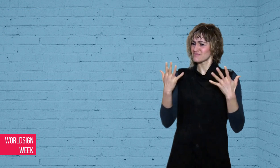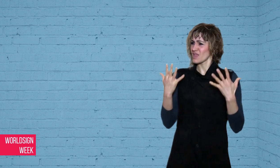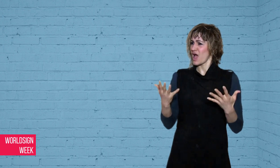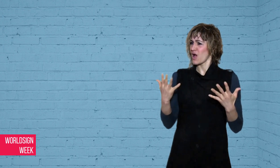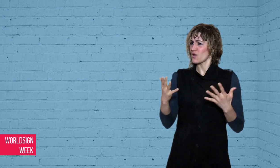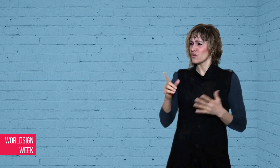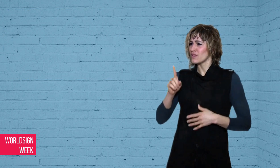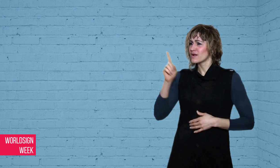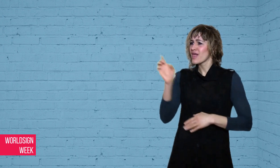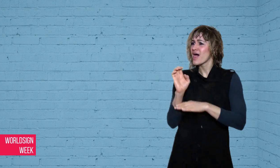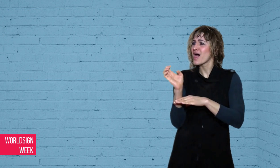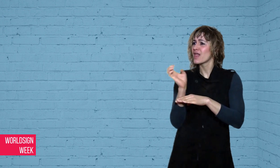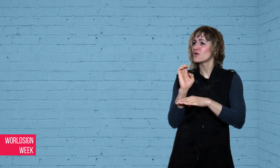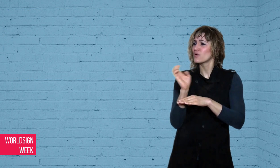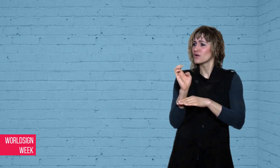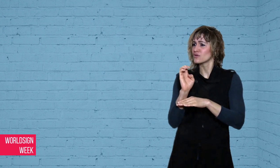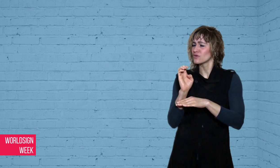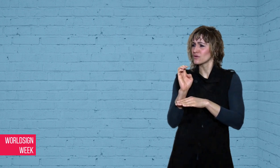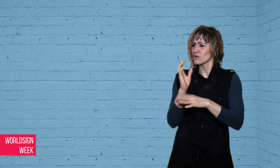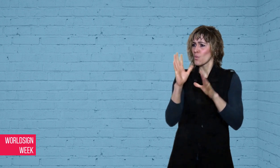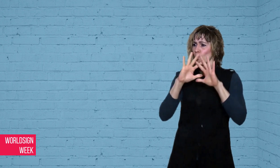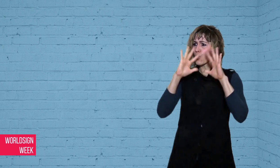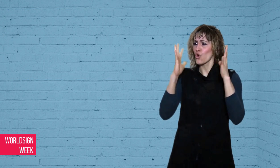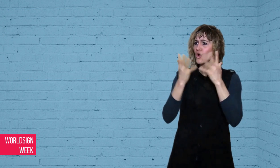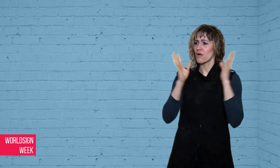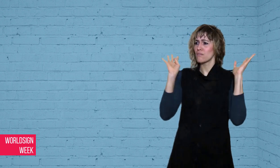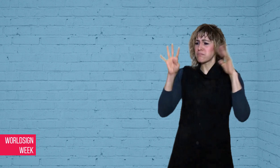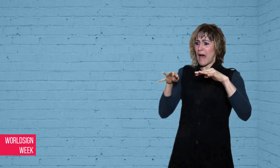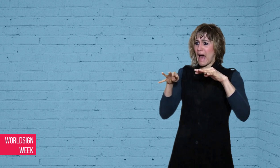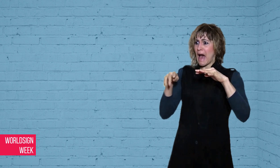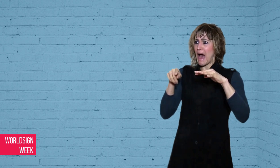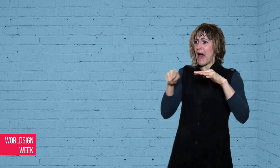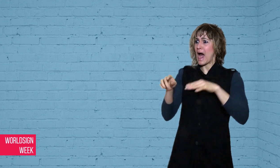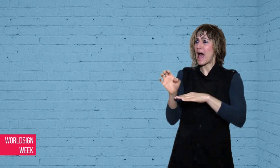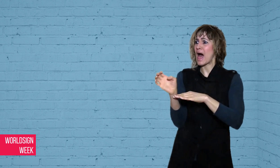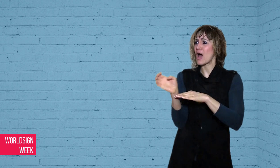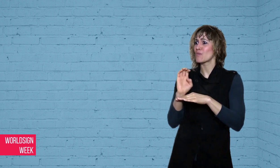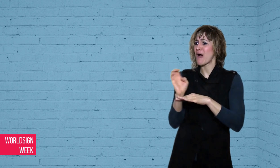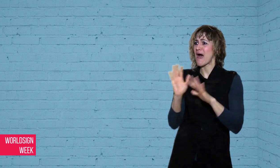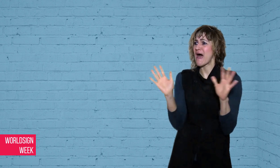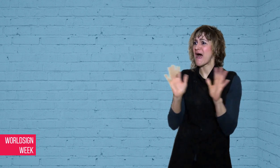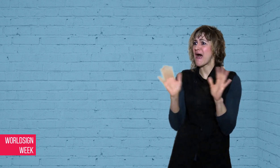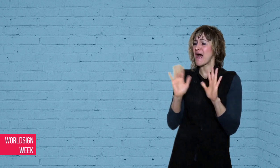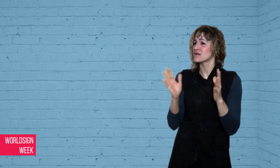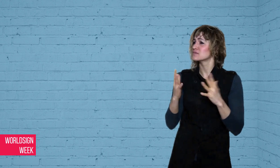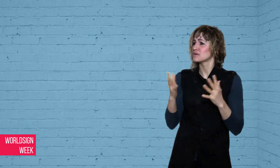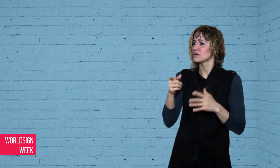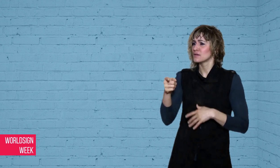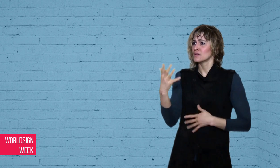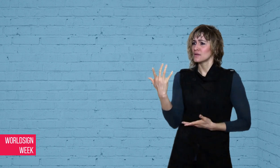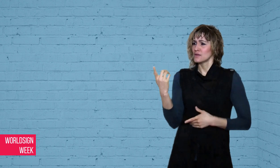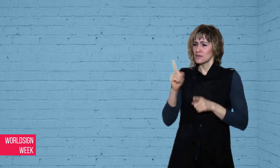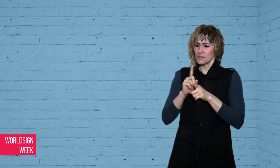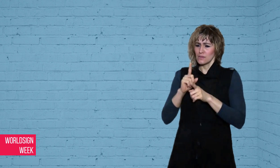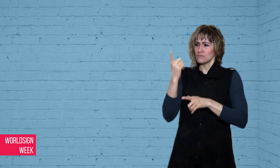Environmentalists around the world are upset about oil drilling in the rainforest